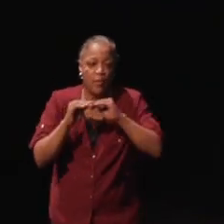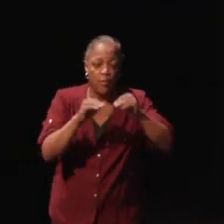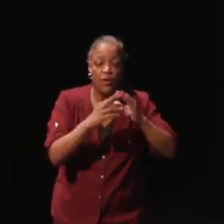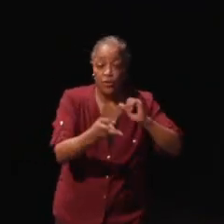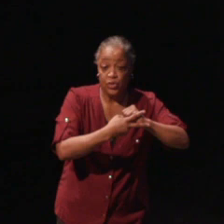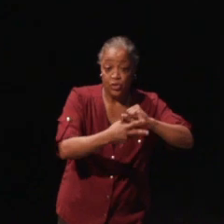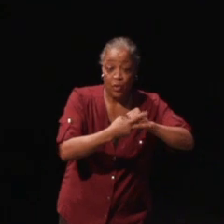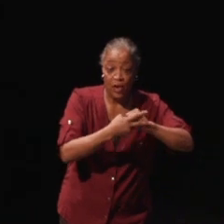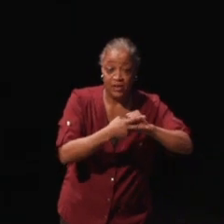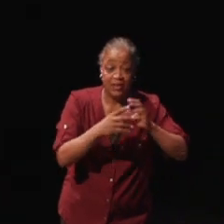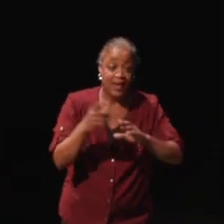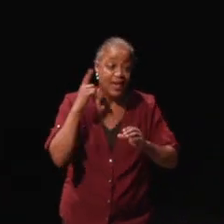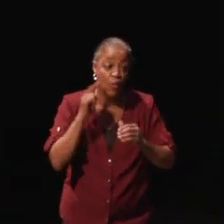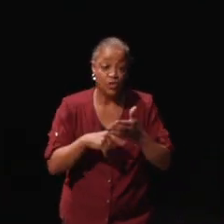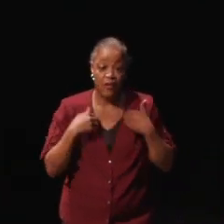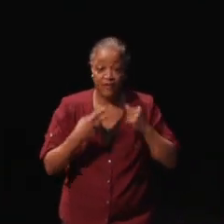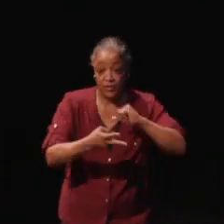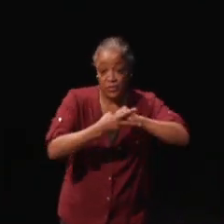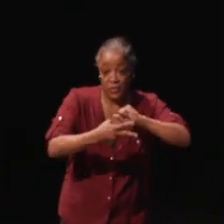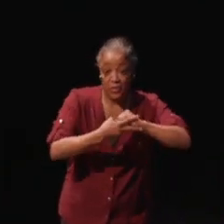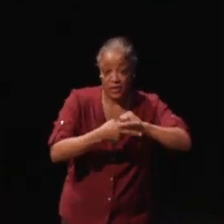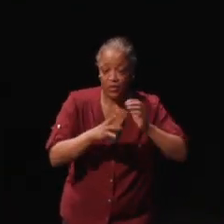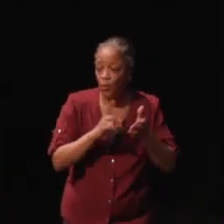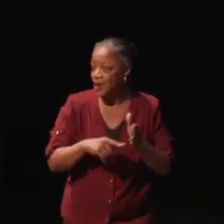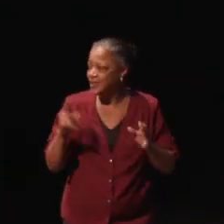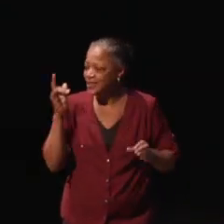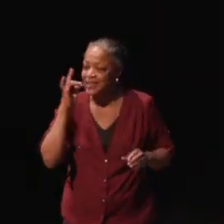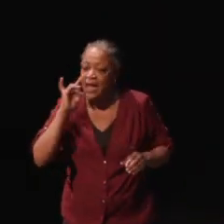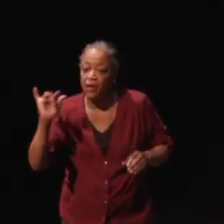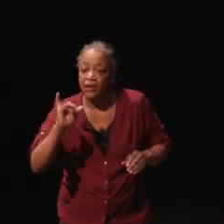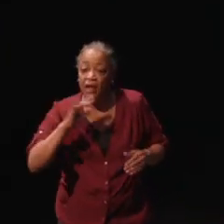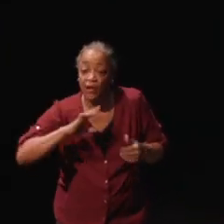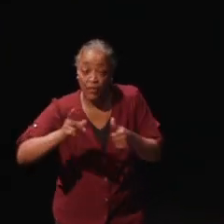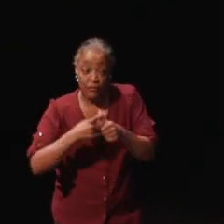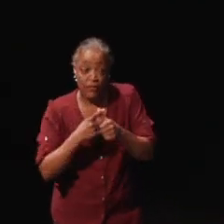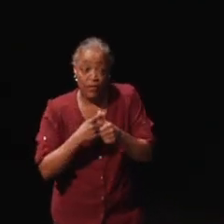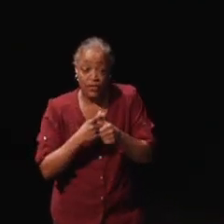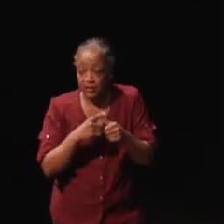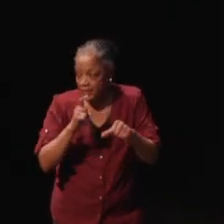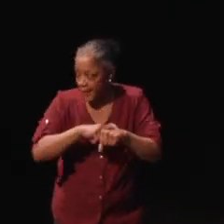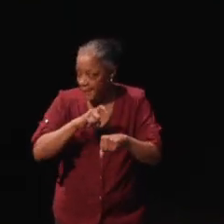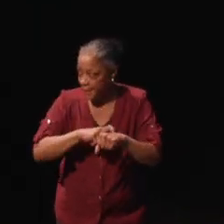have in storage and this is what it sounded like when I did the first pass on this.